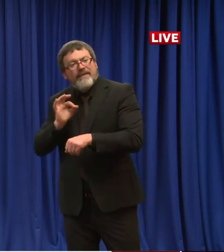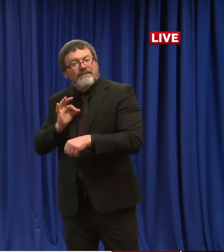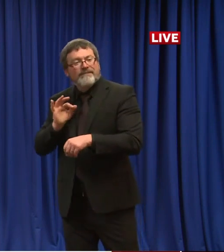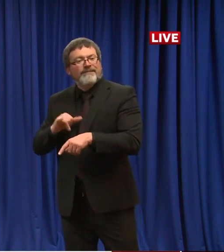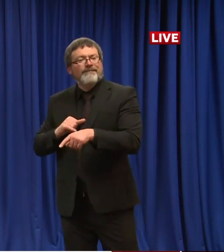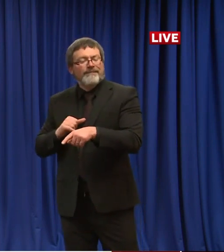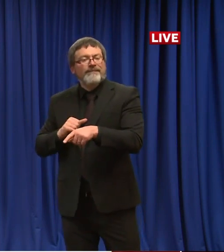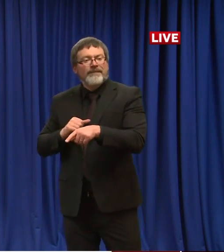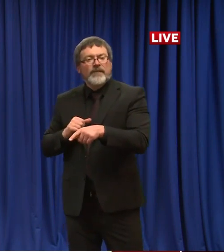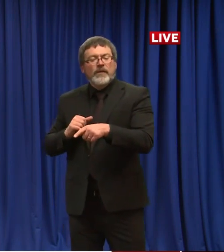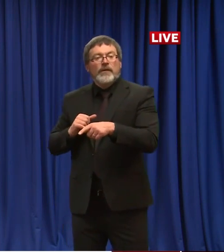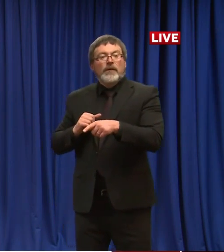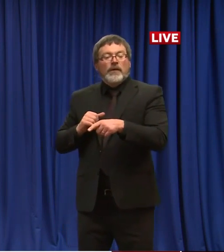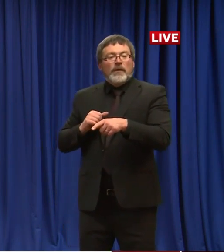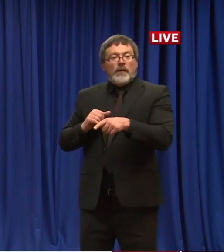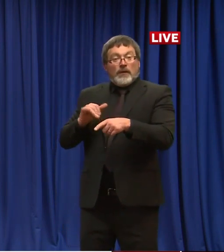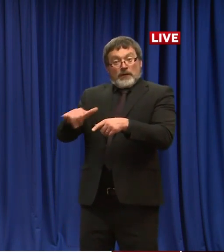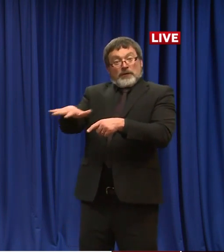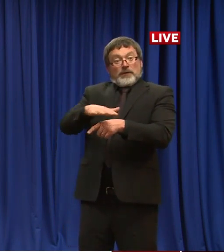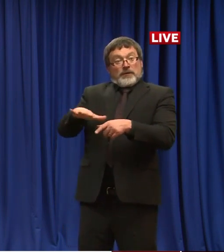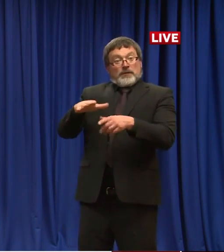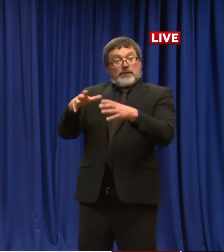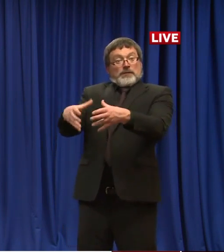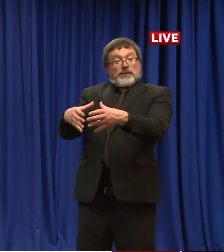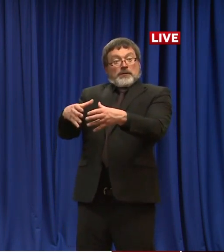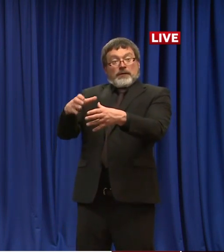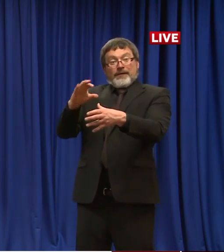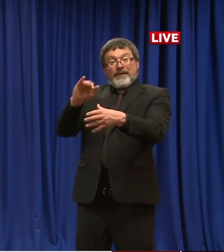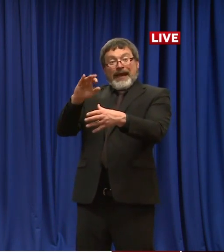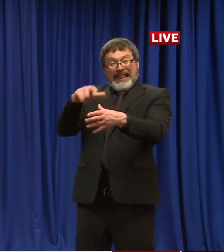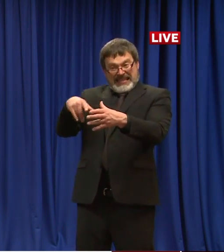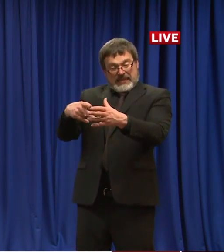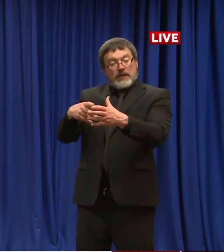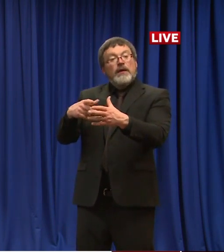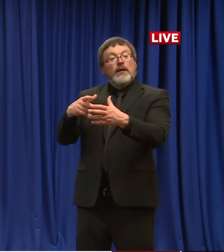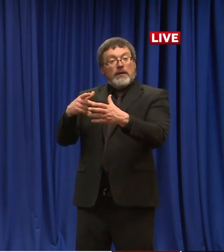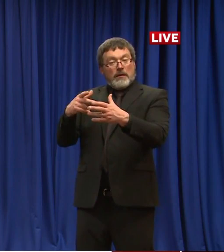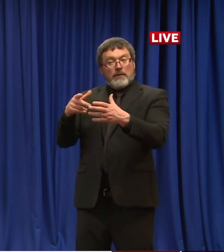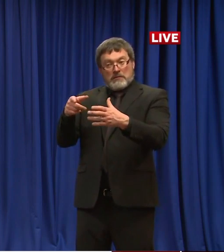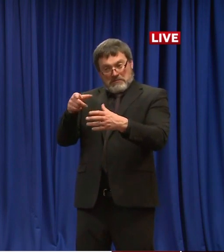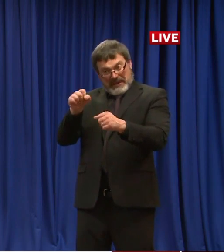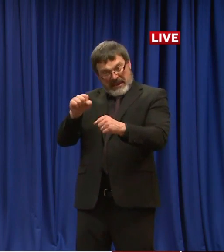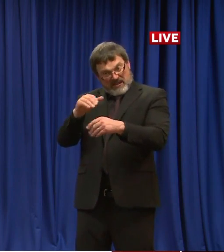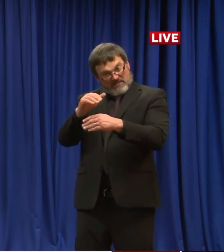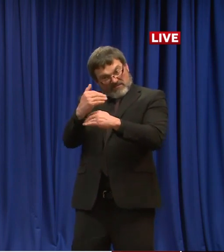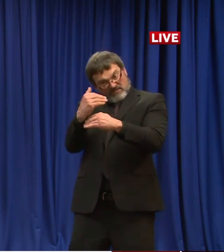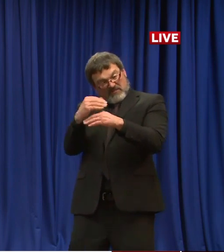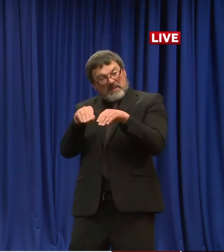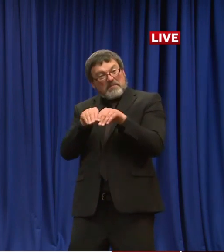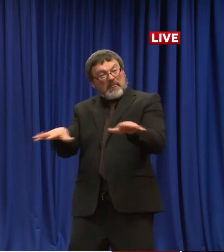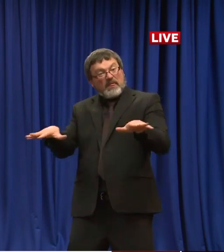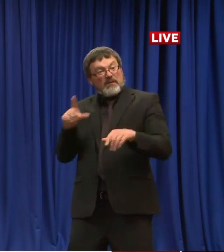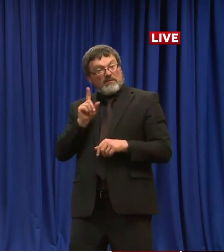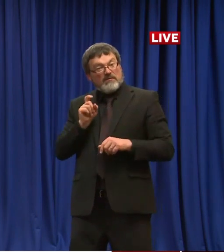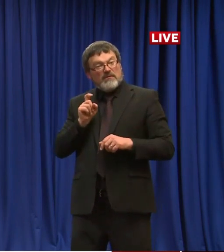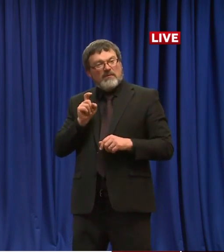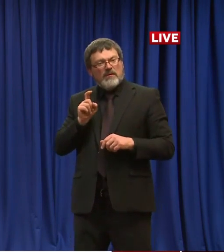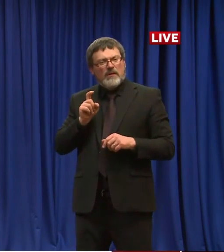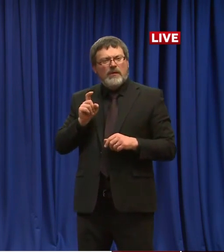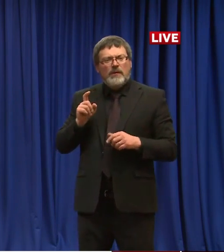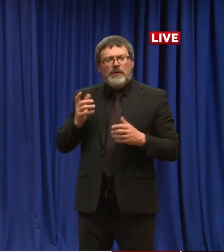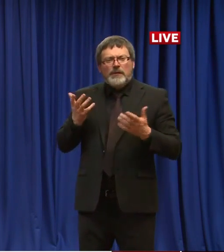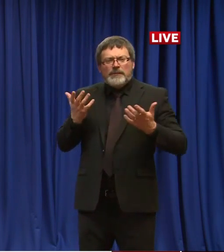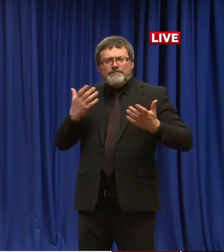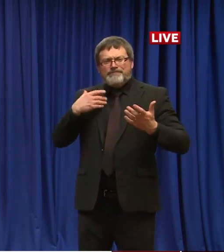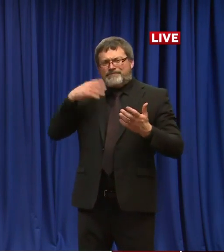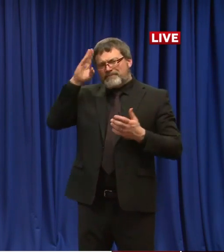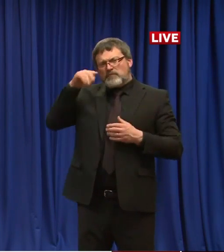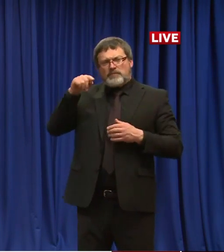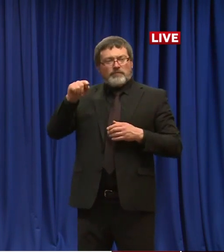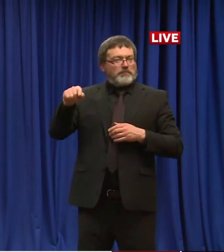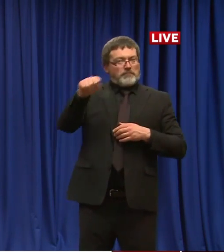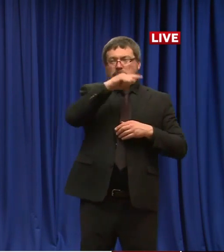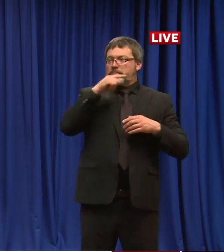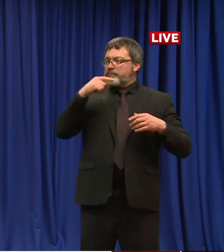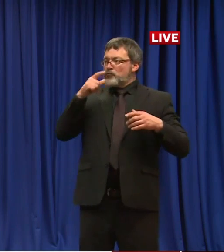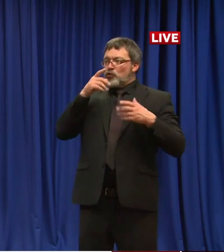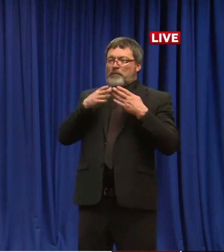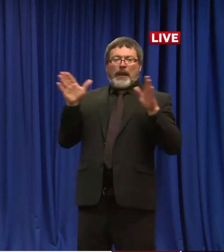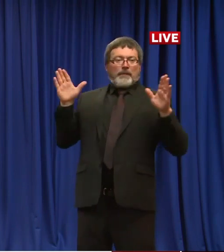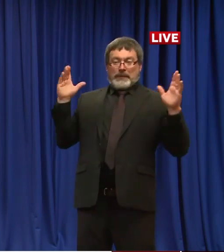HOW BIG A PROBLEM ARE THOSE FACILITIES GOING TO BE IN TERMS OF CONTAINING COVID-19 AND YOU KNOW HOW CENTRAL OR CONCERN SHOULD THOSE BE TO THE PUBLIC?